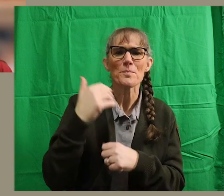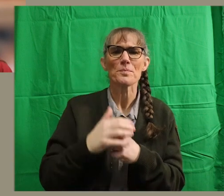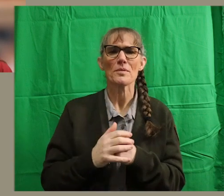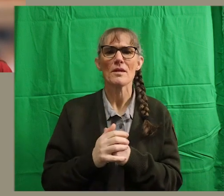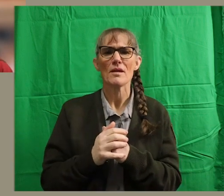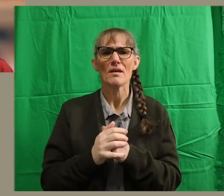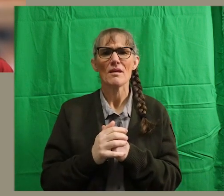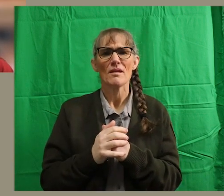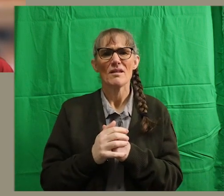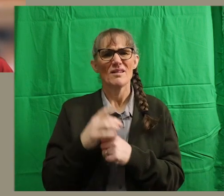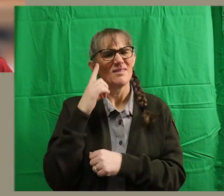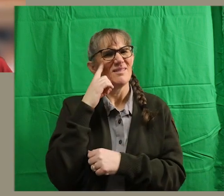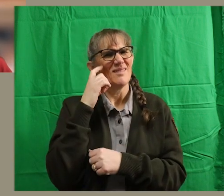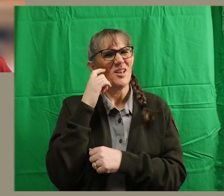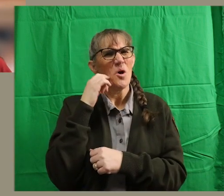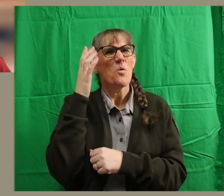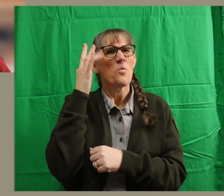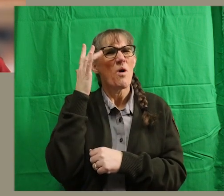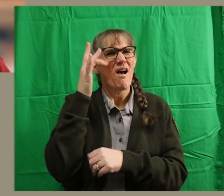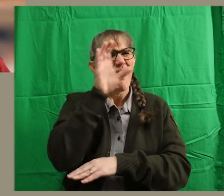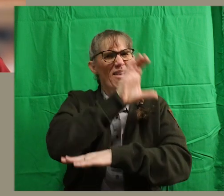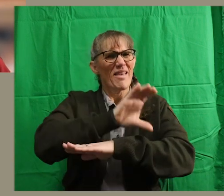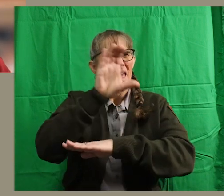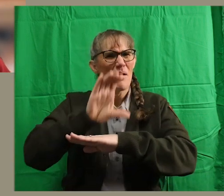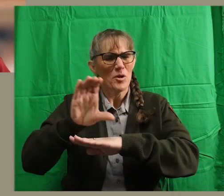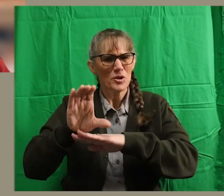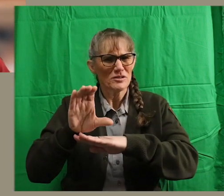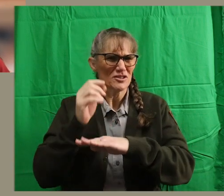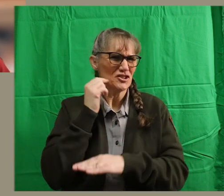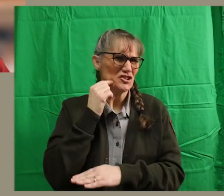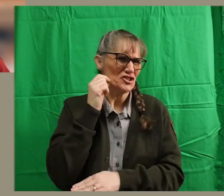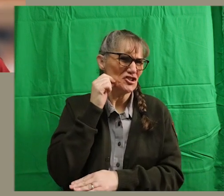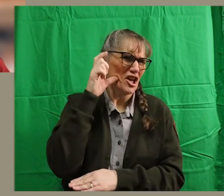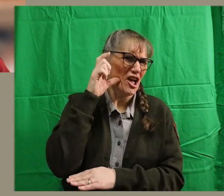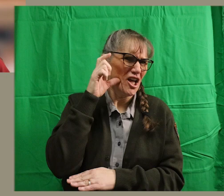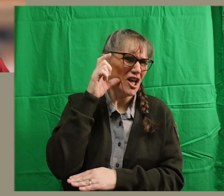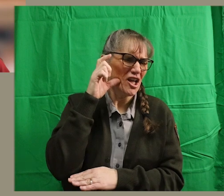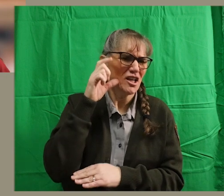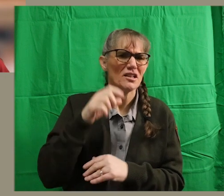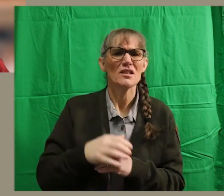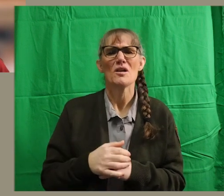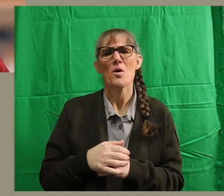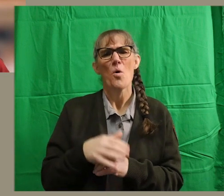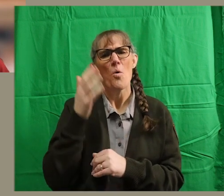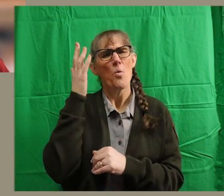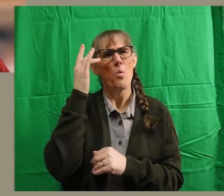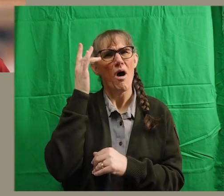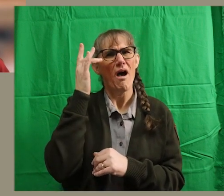um So, it begs the question, why were these camels getting so high-crowned and why did